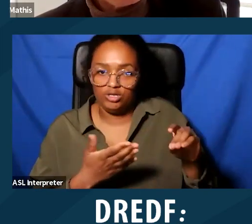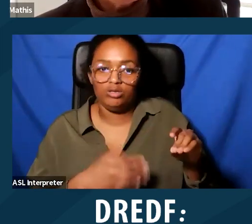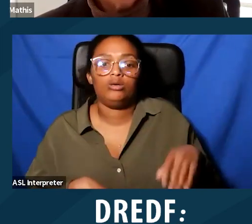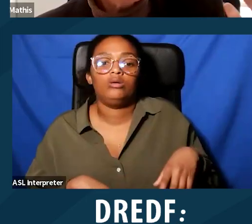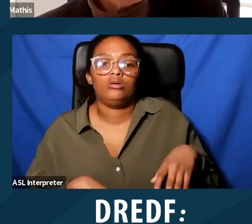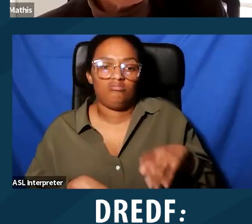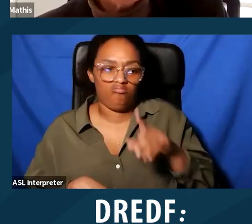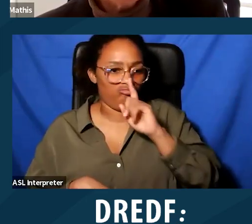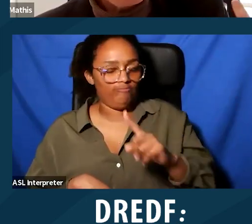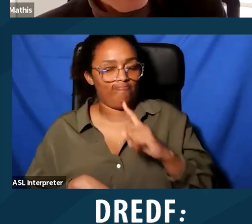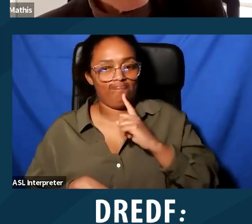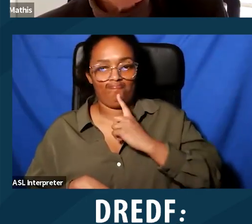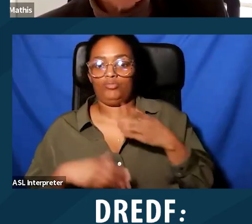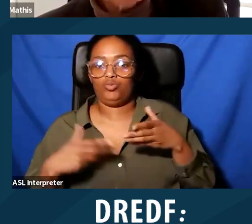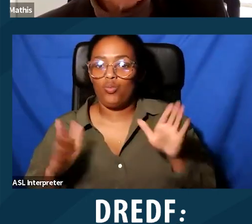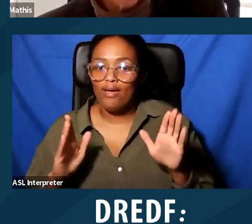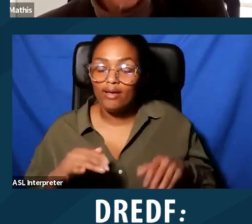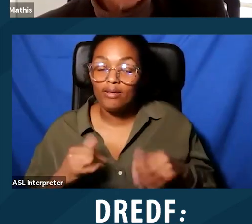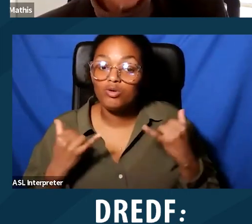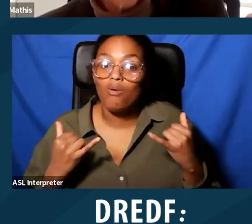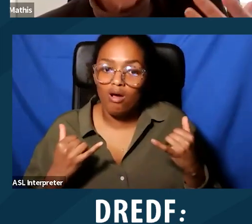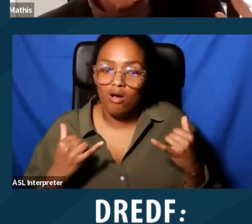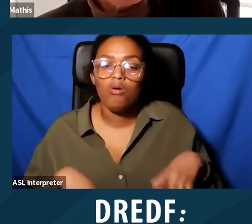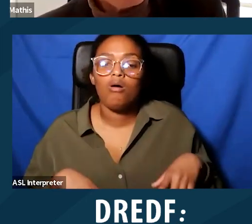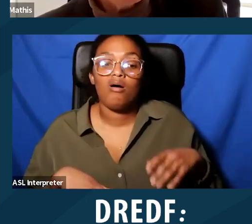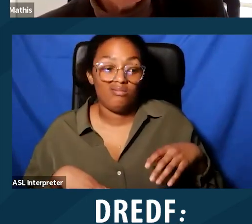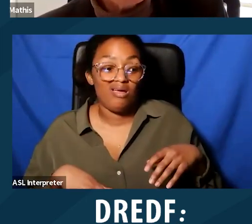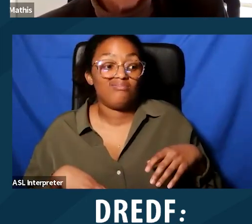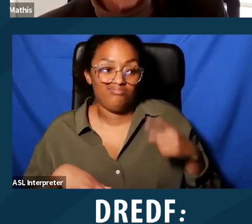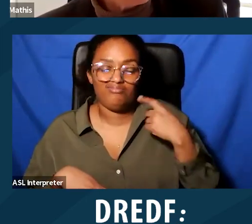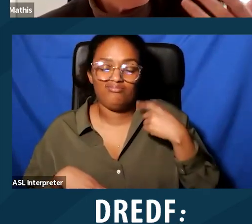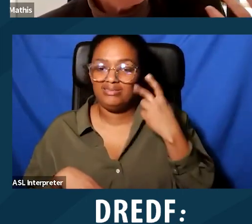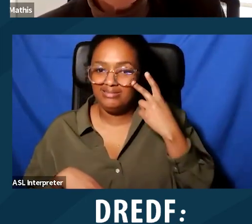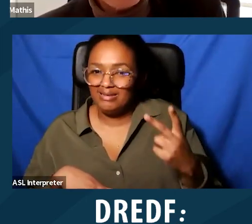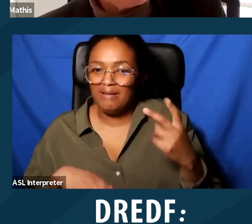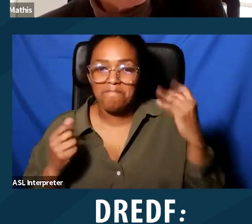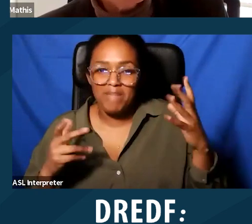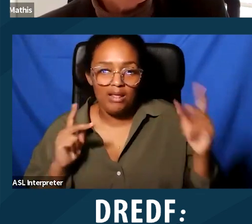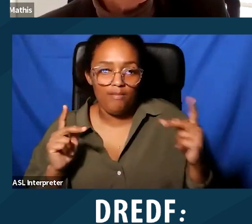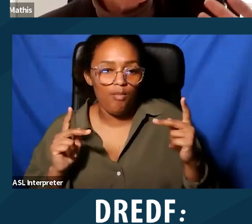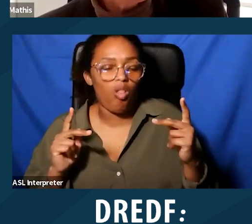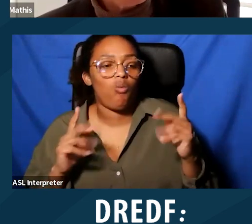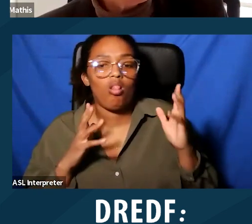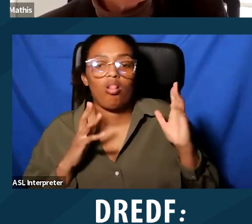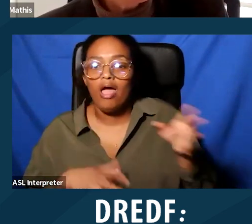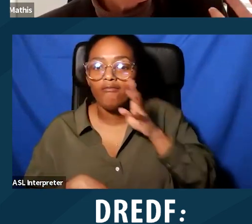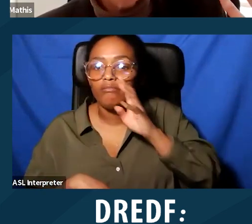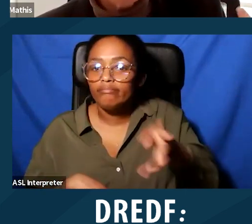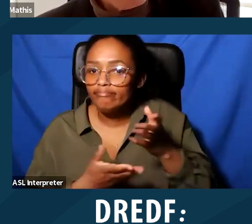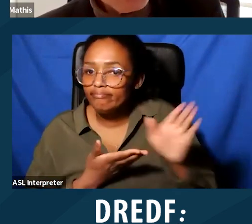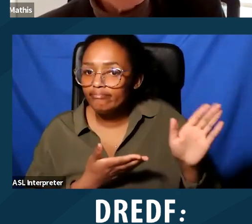where people have experienced discrimination in a pervasive way and where people have been left